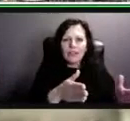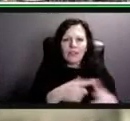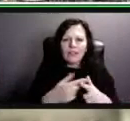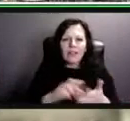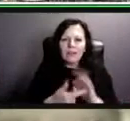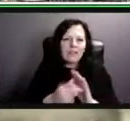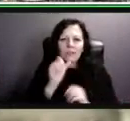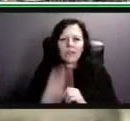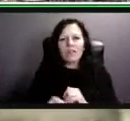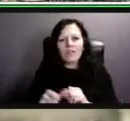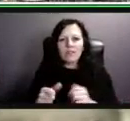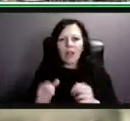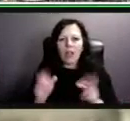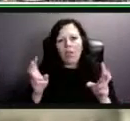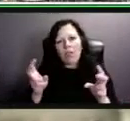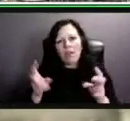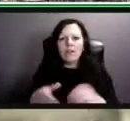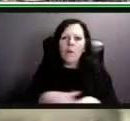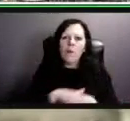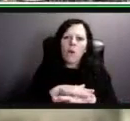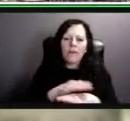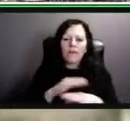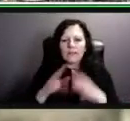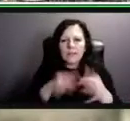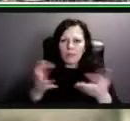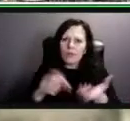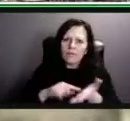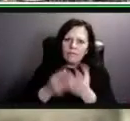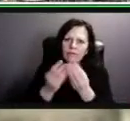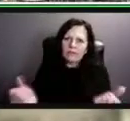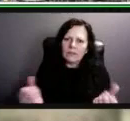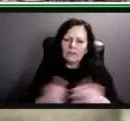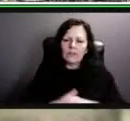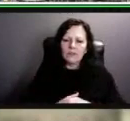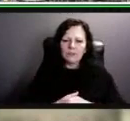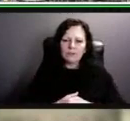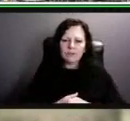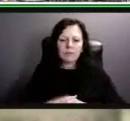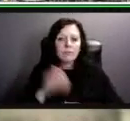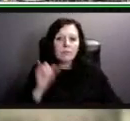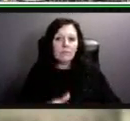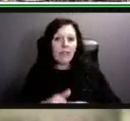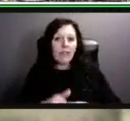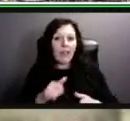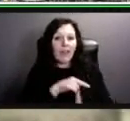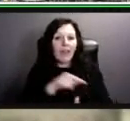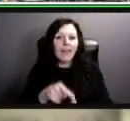HOUSE ONCE AND FOR ALL.